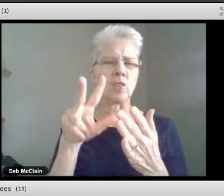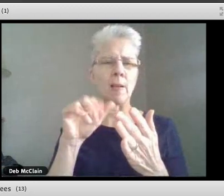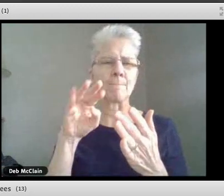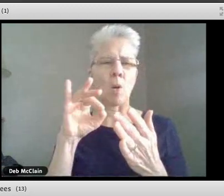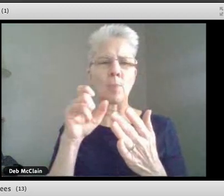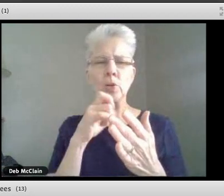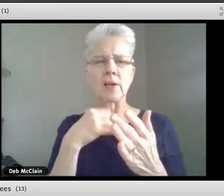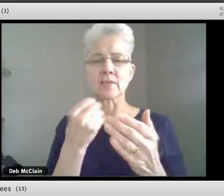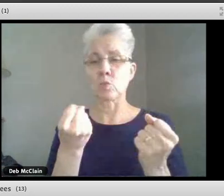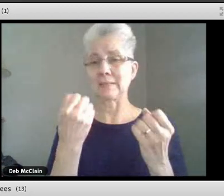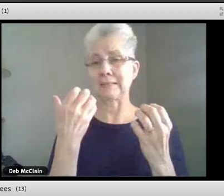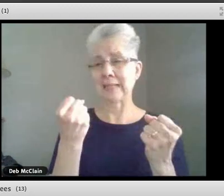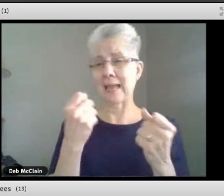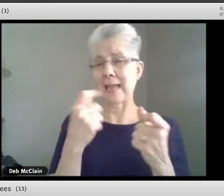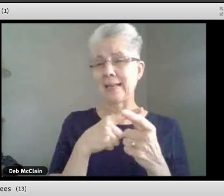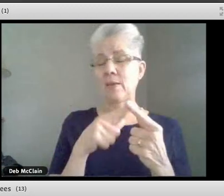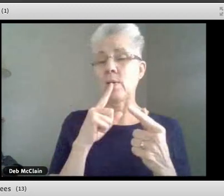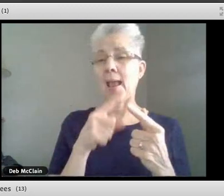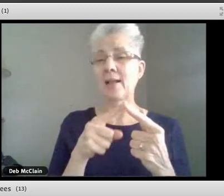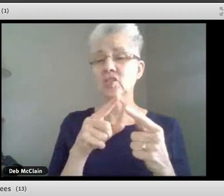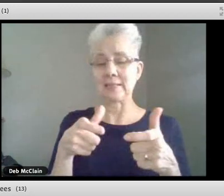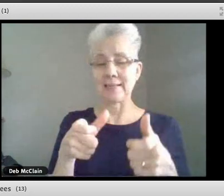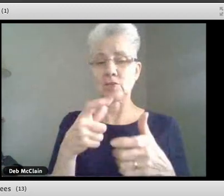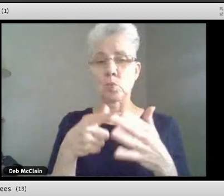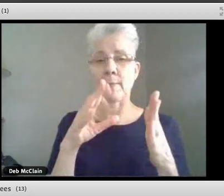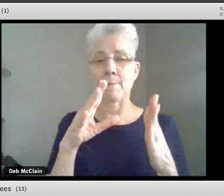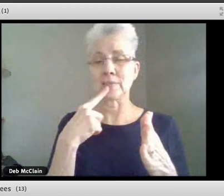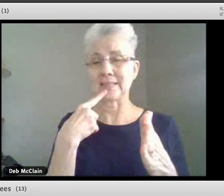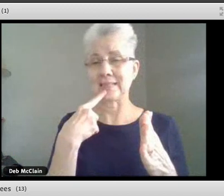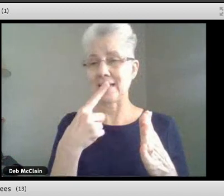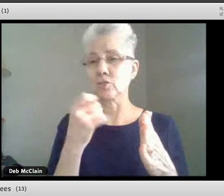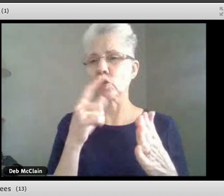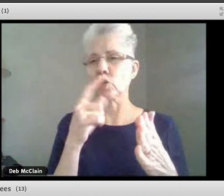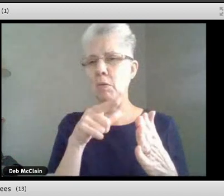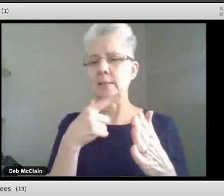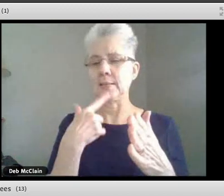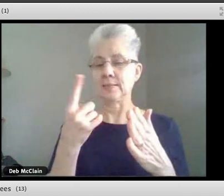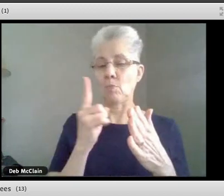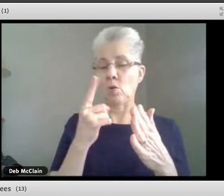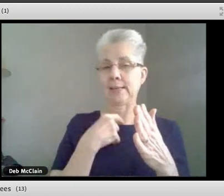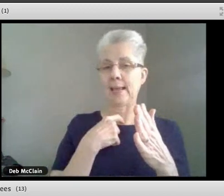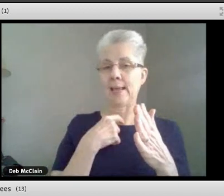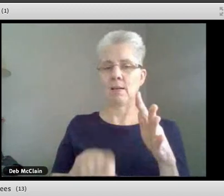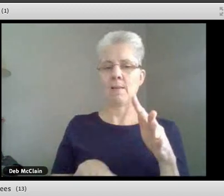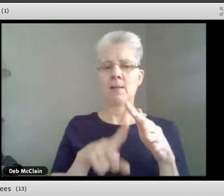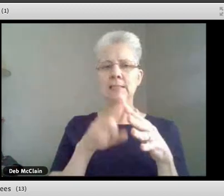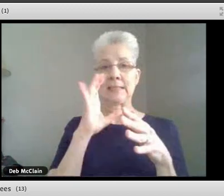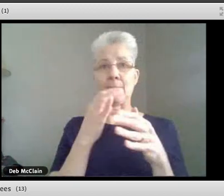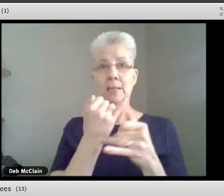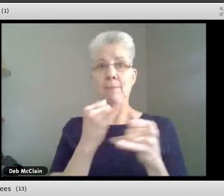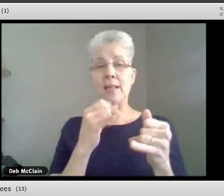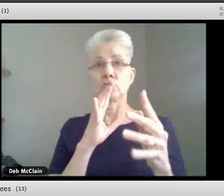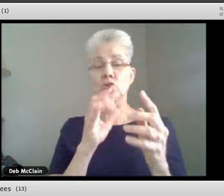So somebody can appear independent and talk to you and text with you and have that independence but still,